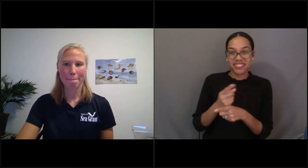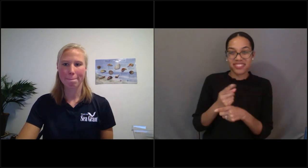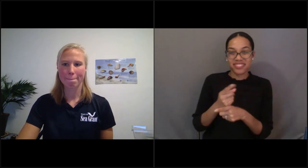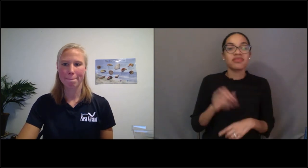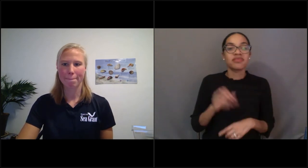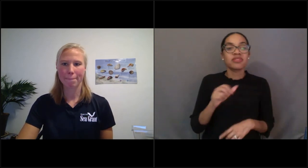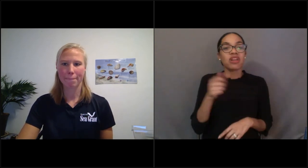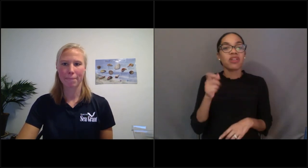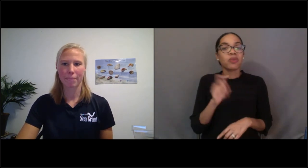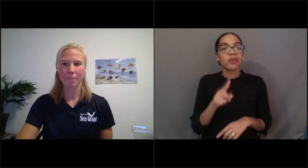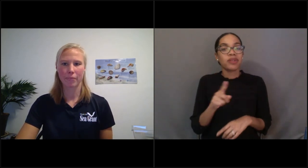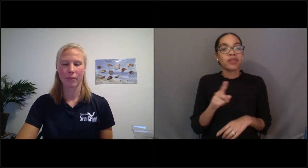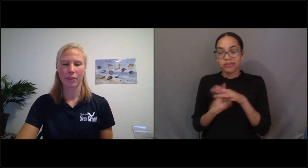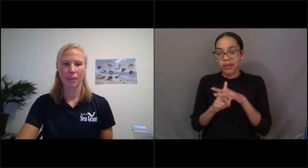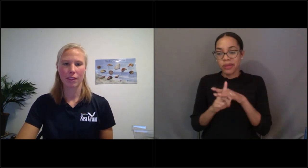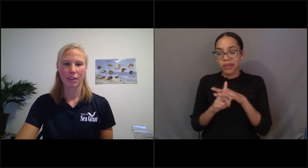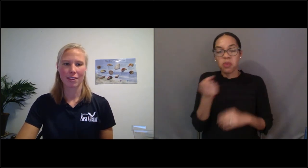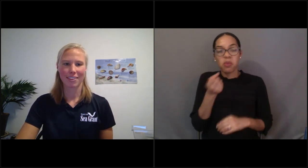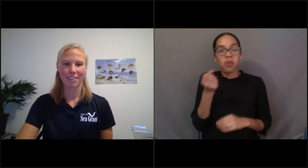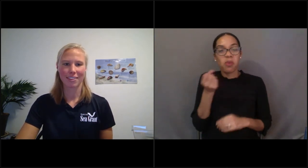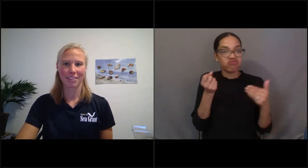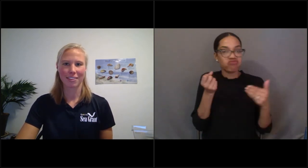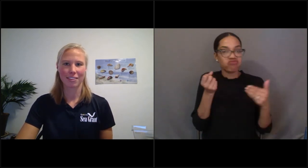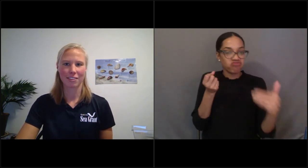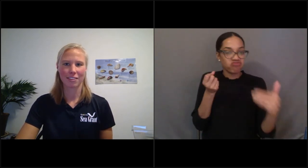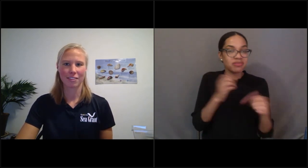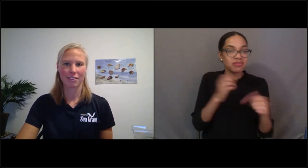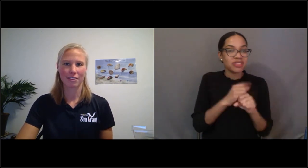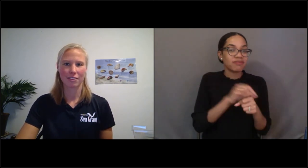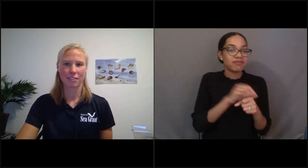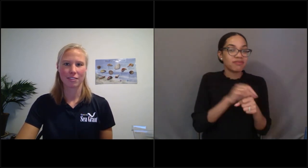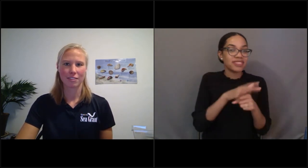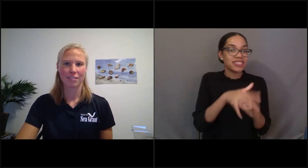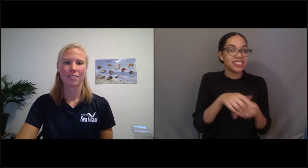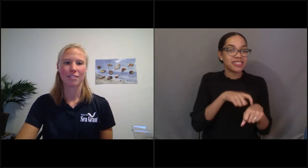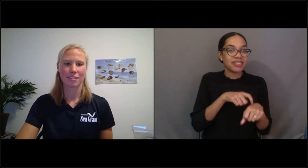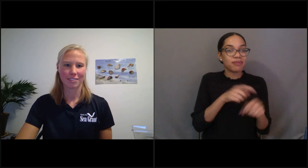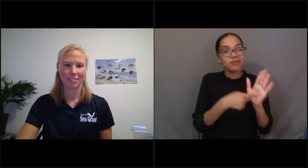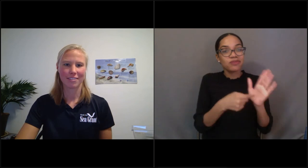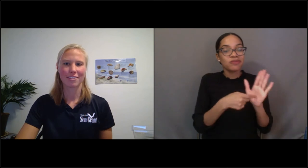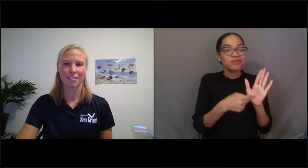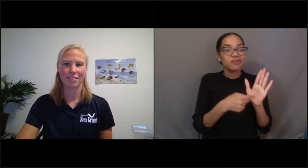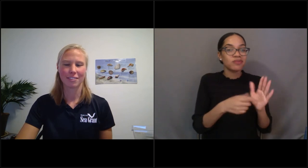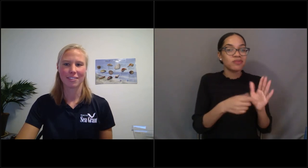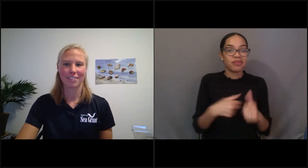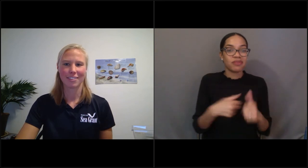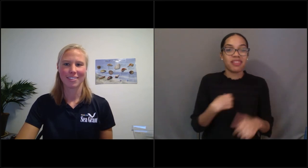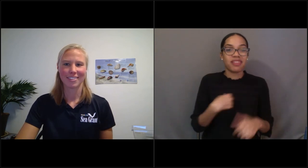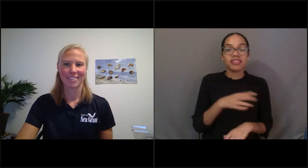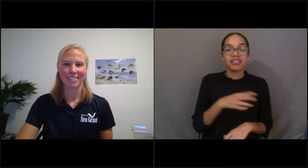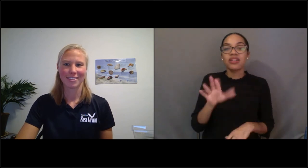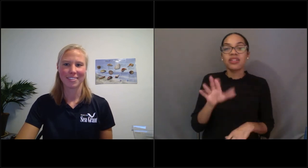because I want to make sure you get a chance to share some other really interesting stuff with us. But don't worry, I've got more questions for you.